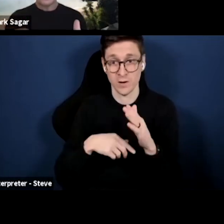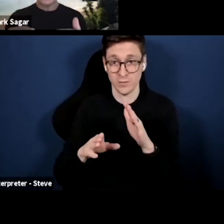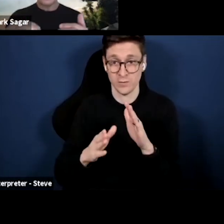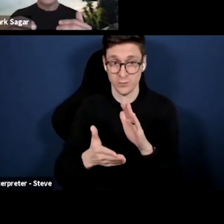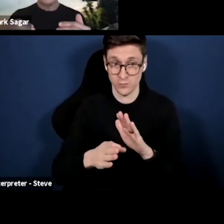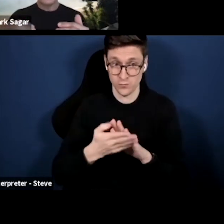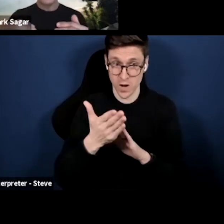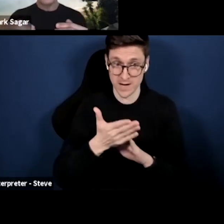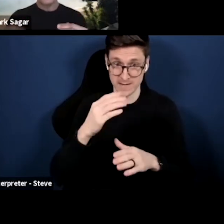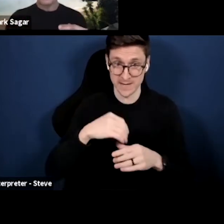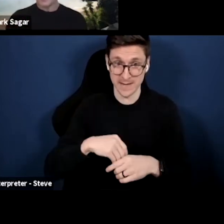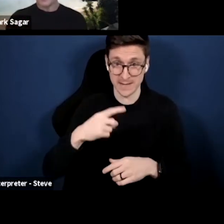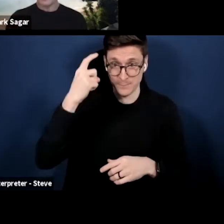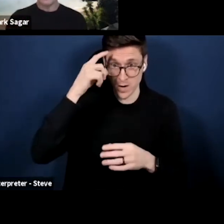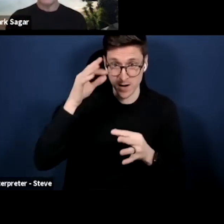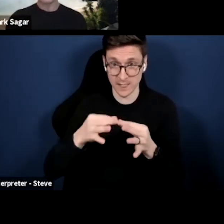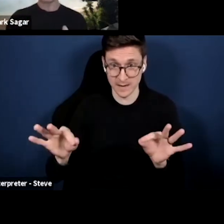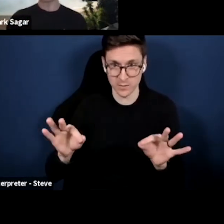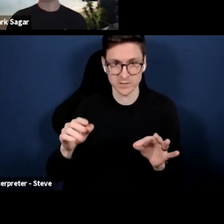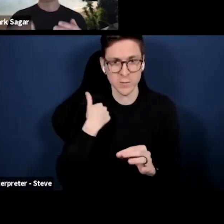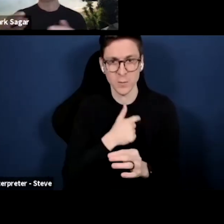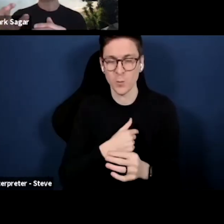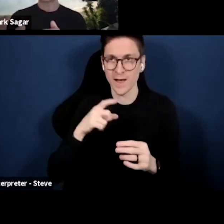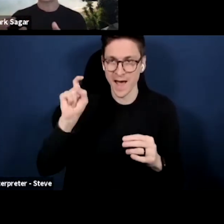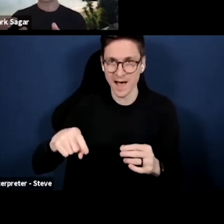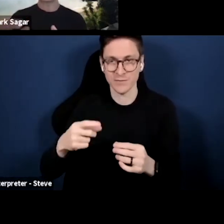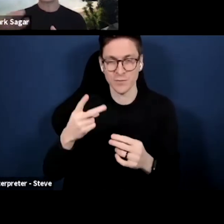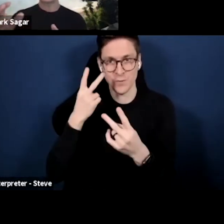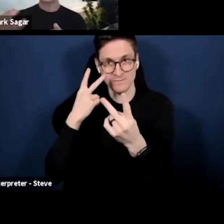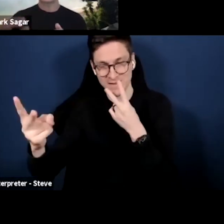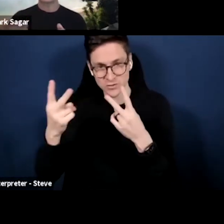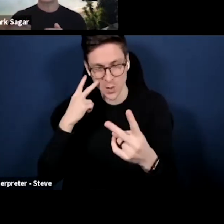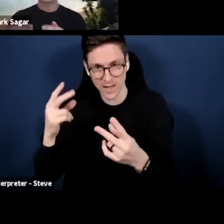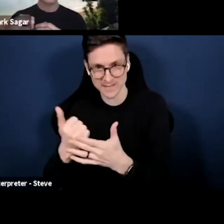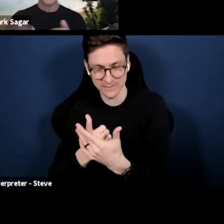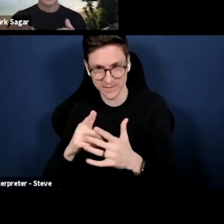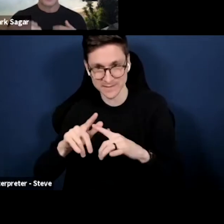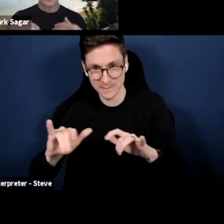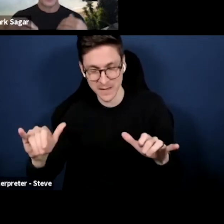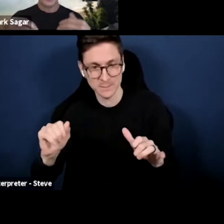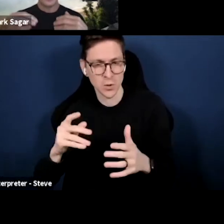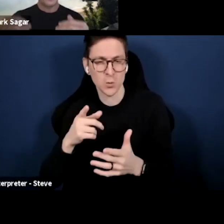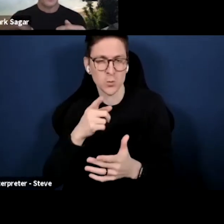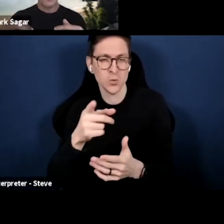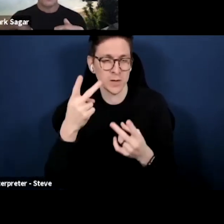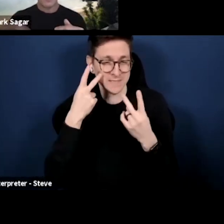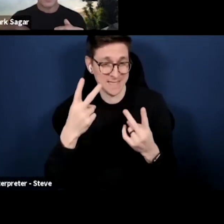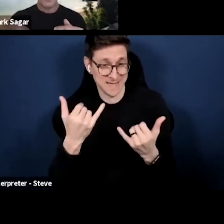these these models as well so what you're seeing here is the visualization in the full 3d model